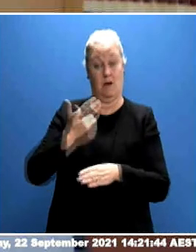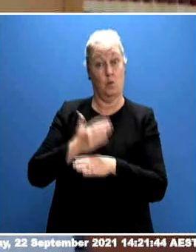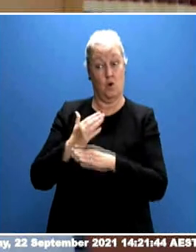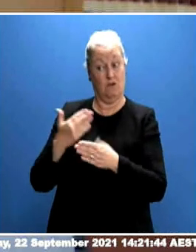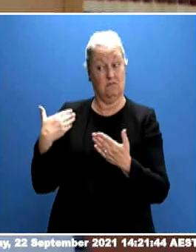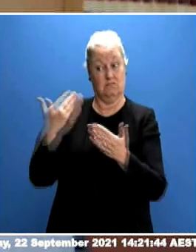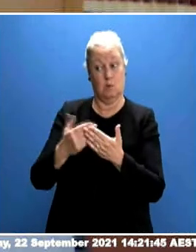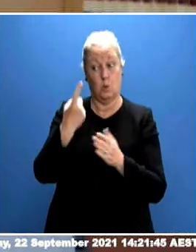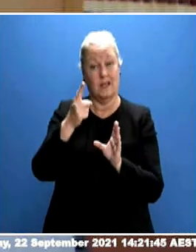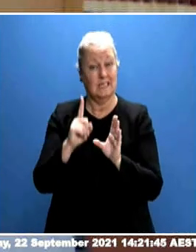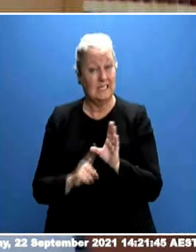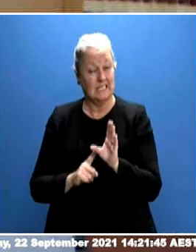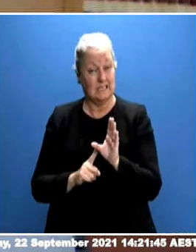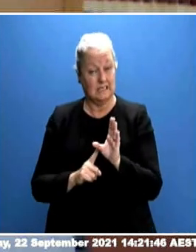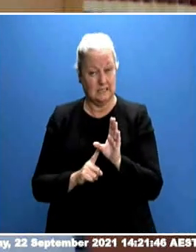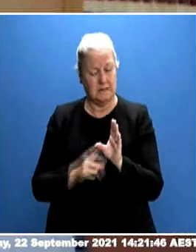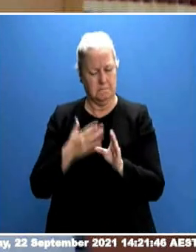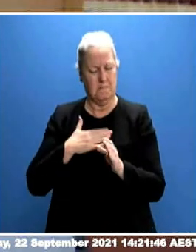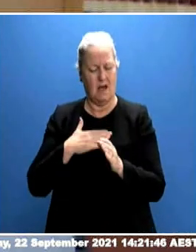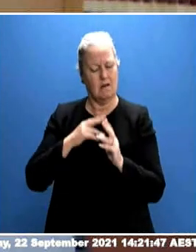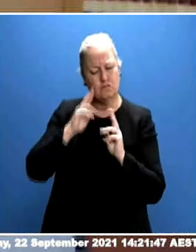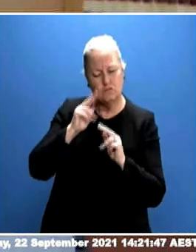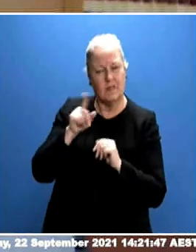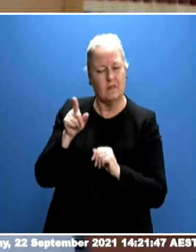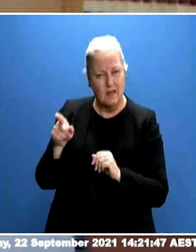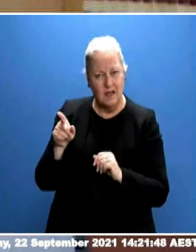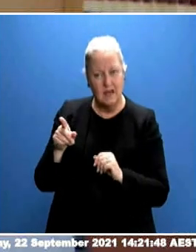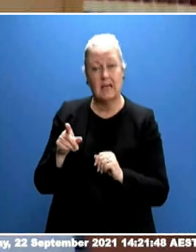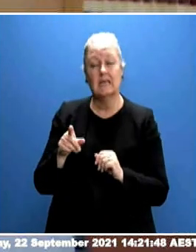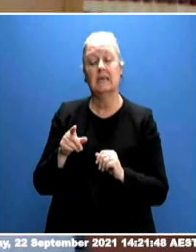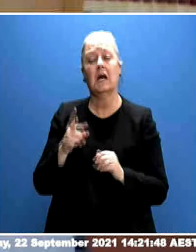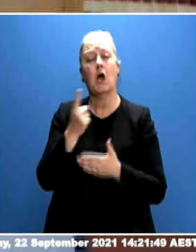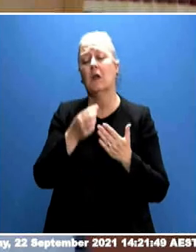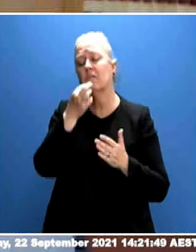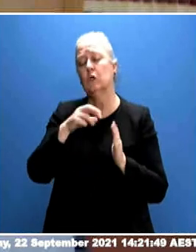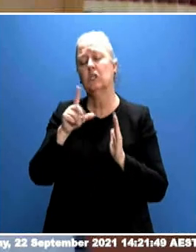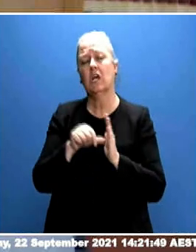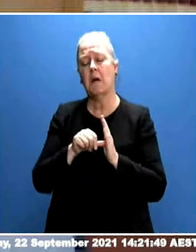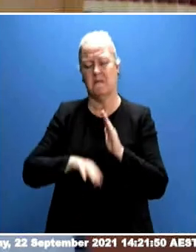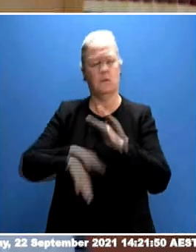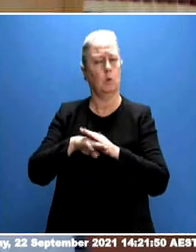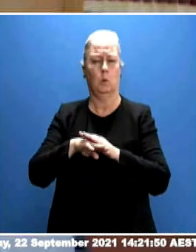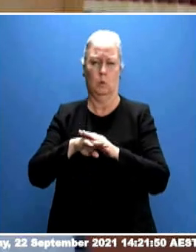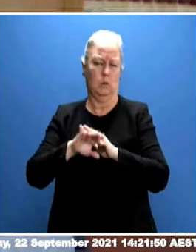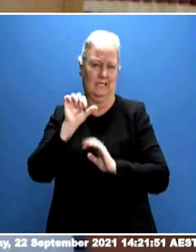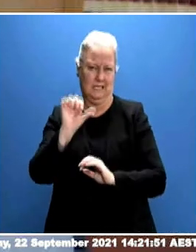there has only been a couple of times when we have been full, but on the whole we aren't full.